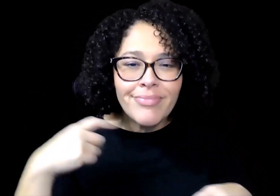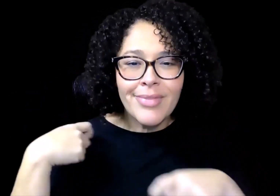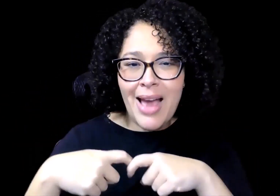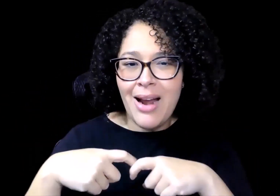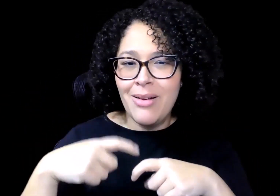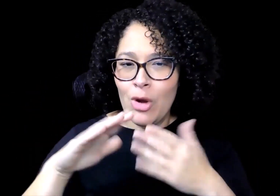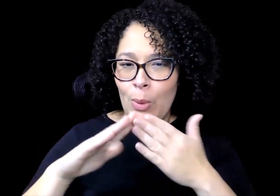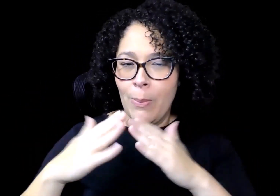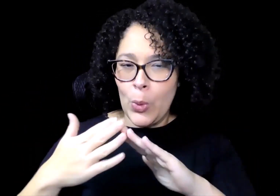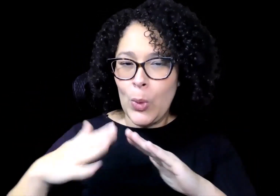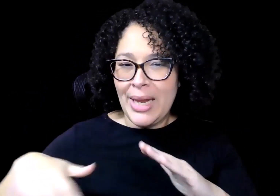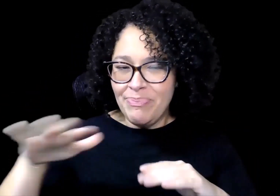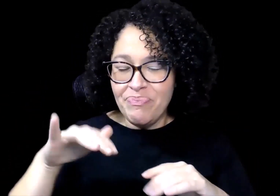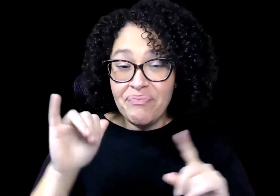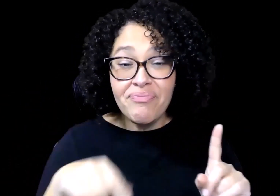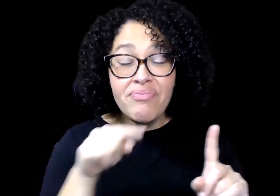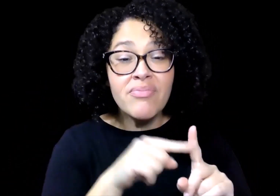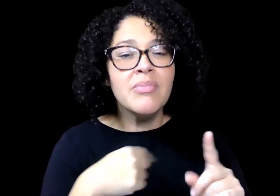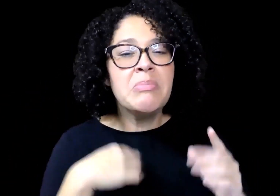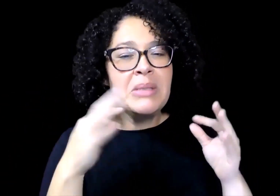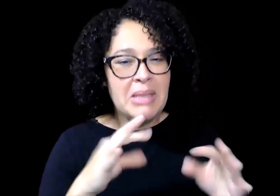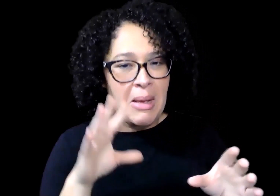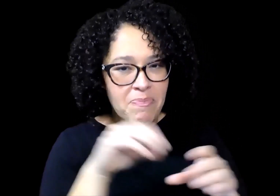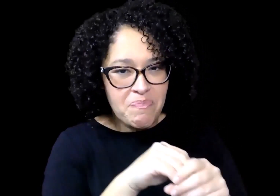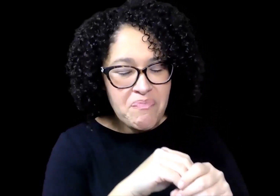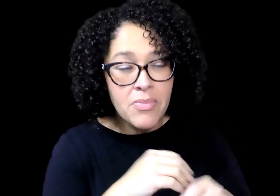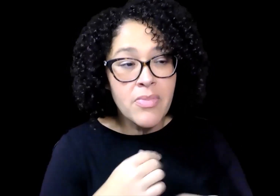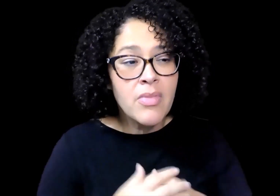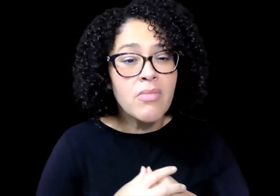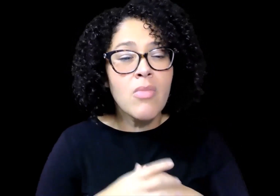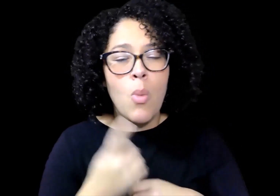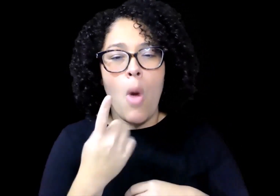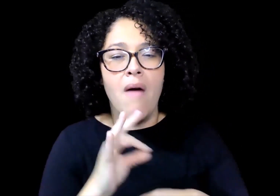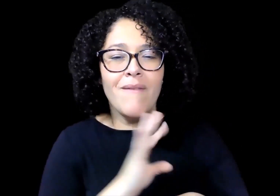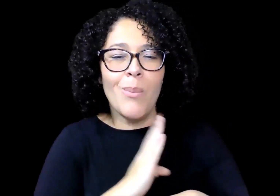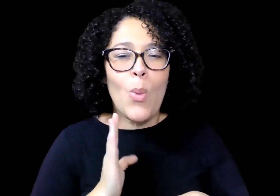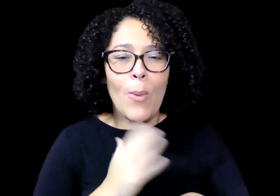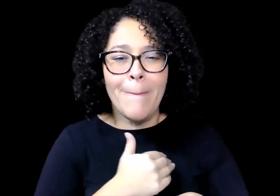is an organization for deaf Hispanics and I decided to get involved